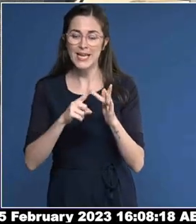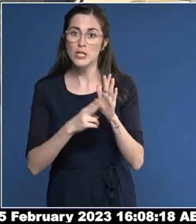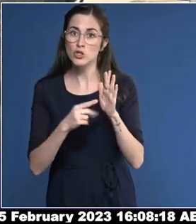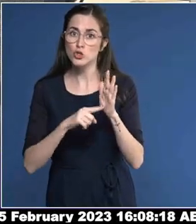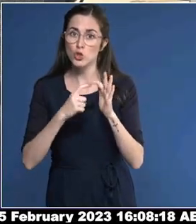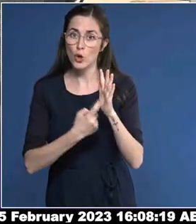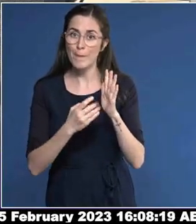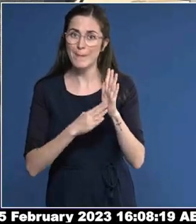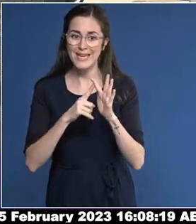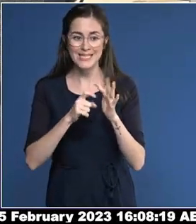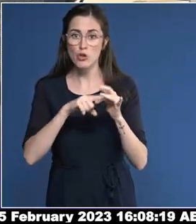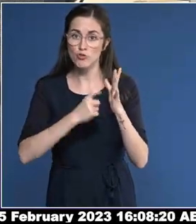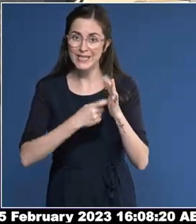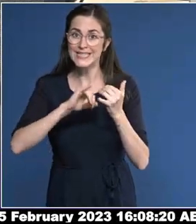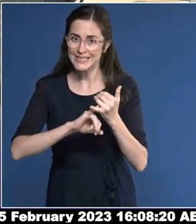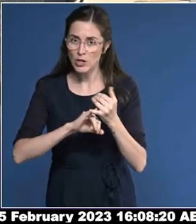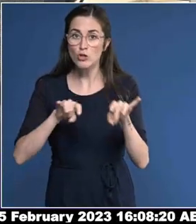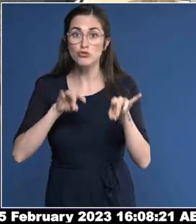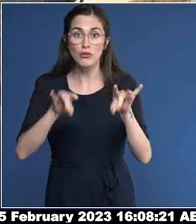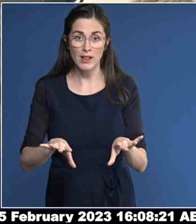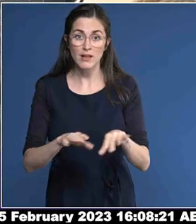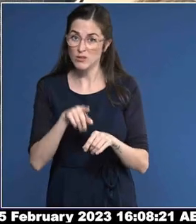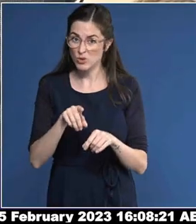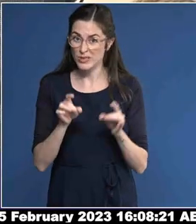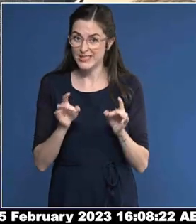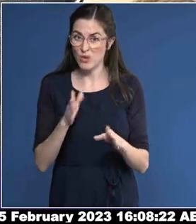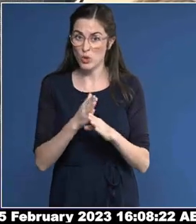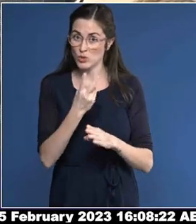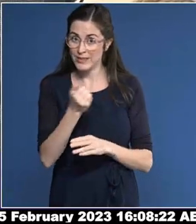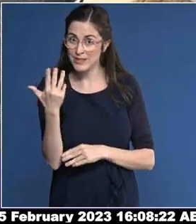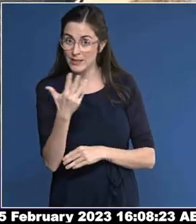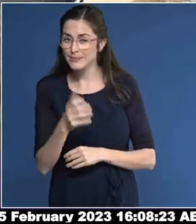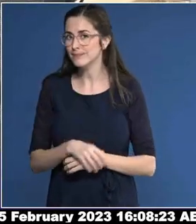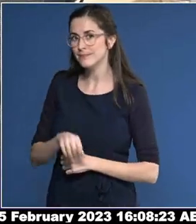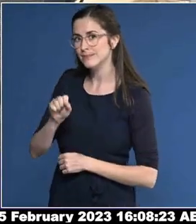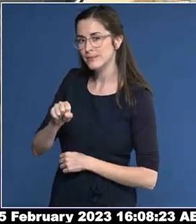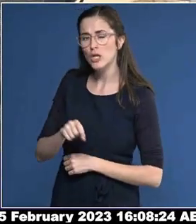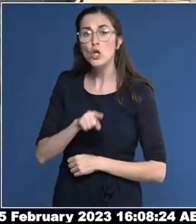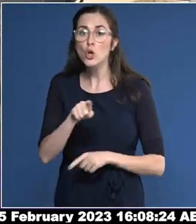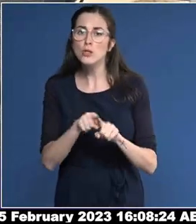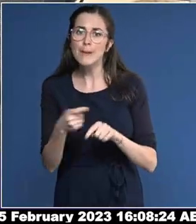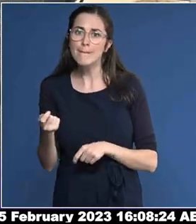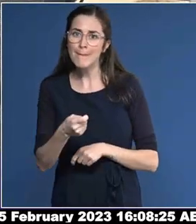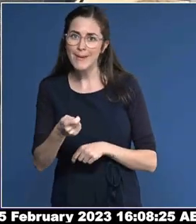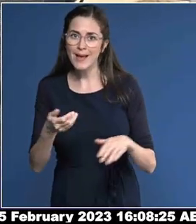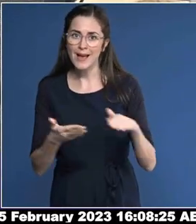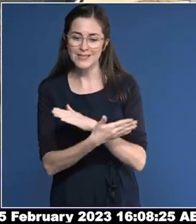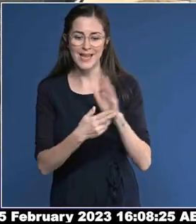And you have held that role since November 2019. Yes. MS DOWSETT: You are also a member of the NDIS Quality and Safeguard